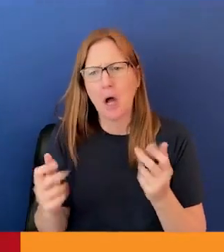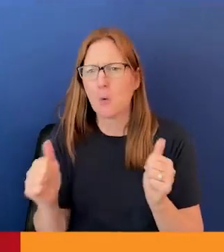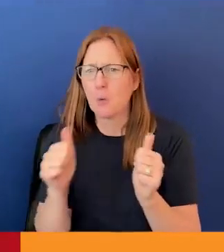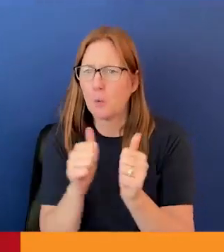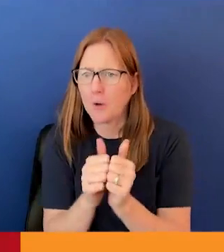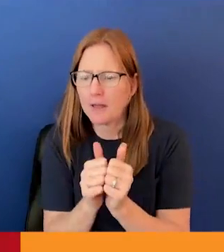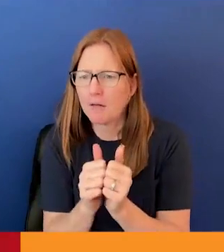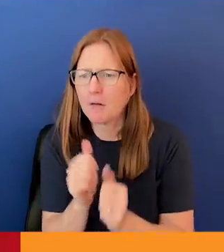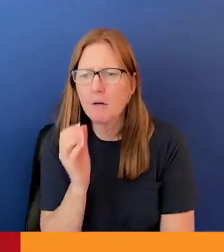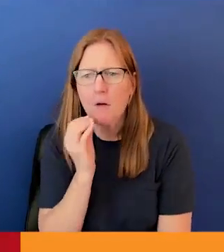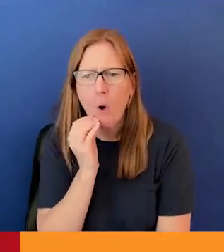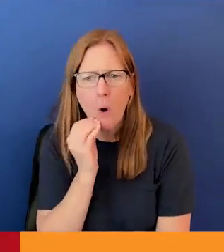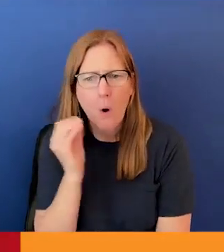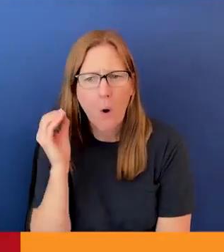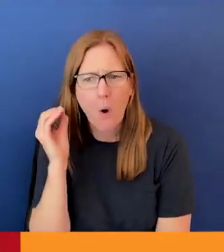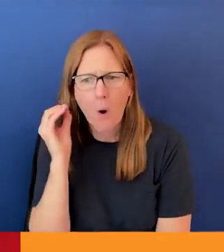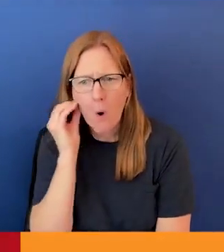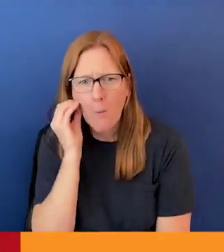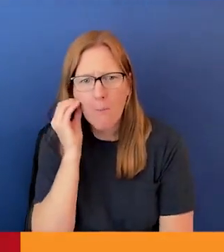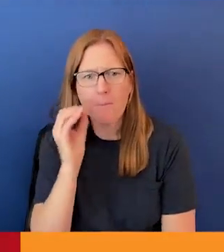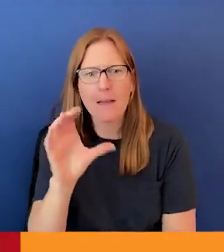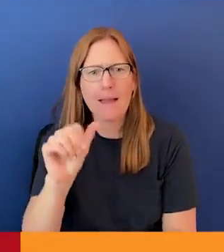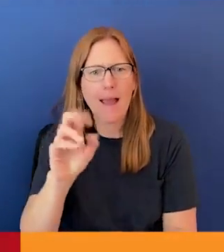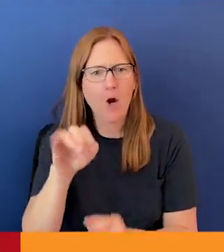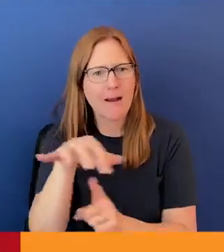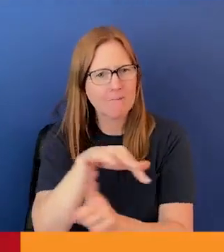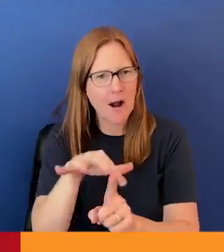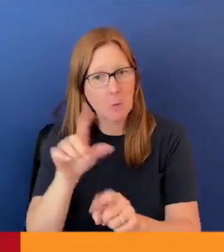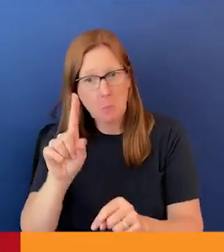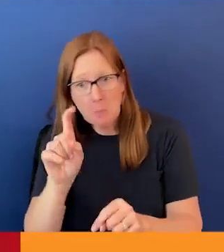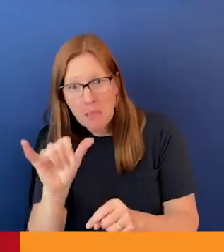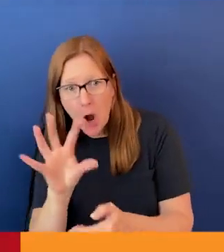and whether that includes nursing homes or other types of institutional settings.